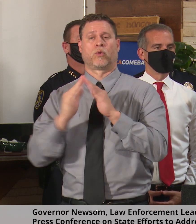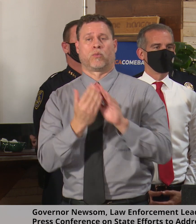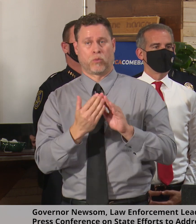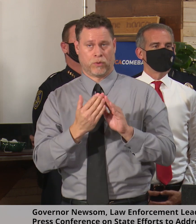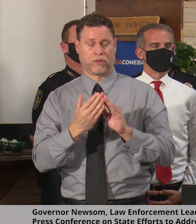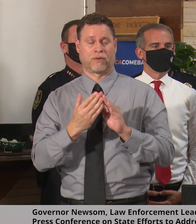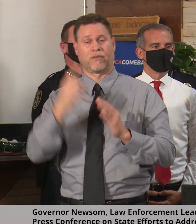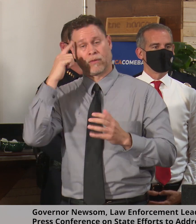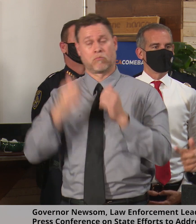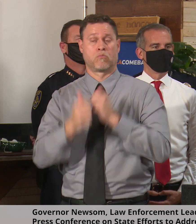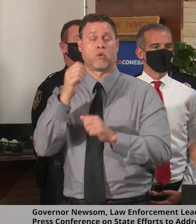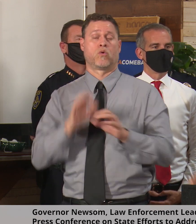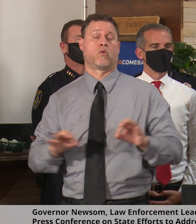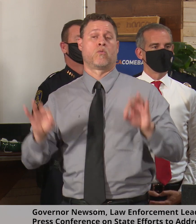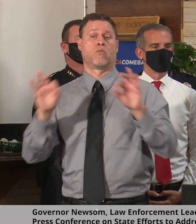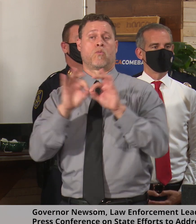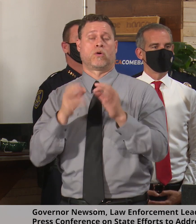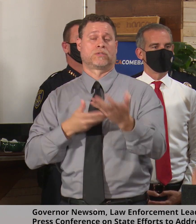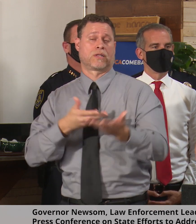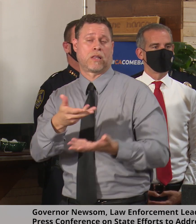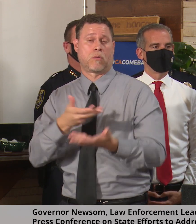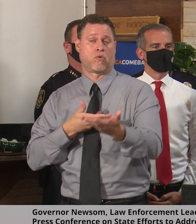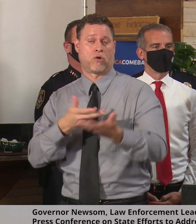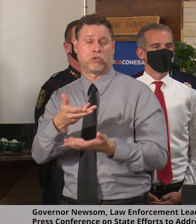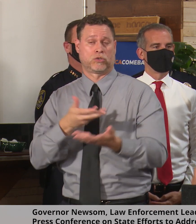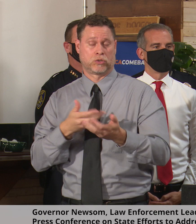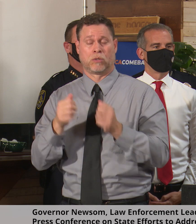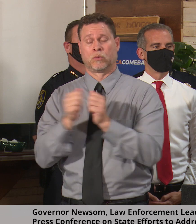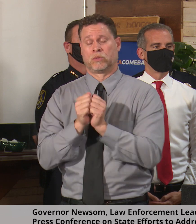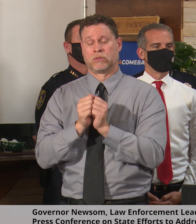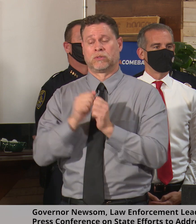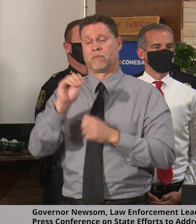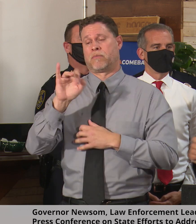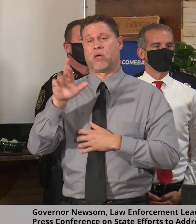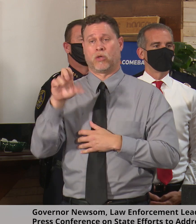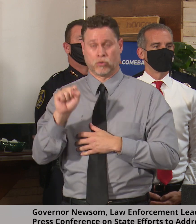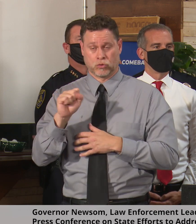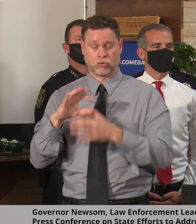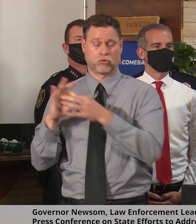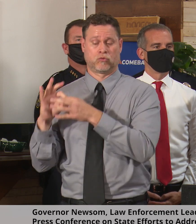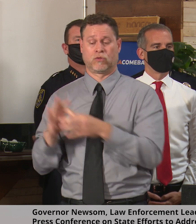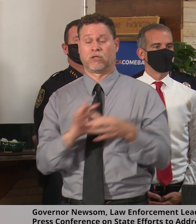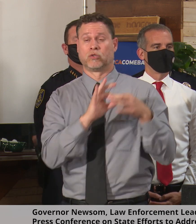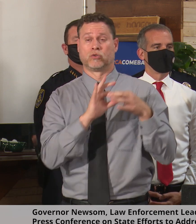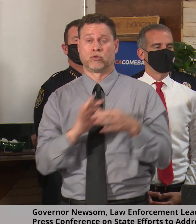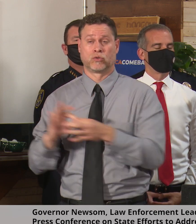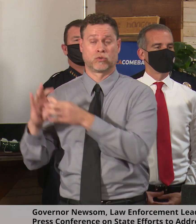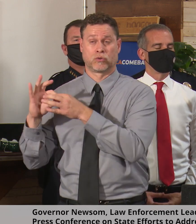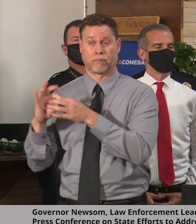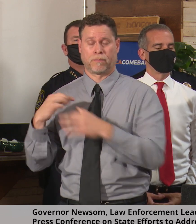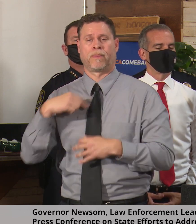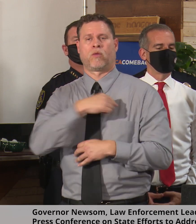what's most important is the collaboration between mayors, the the relationship that we have with the